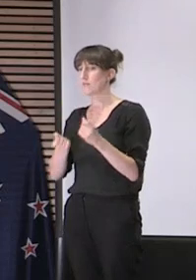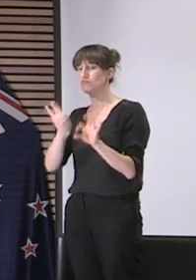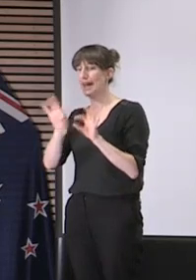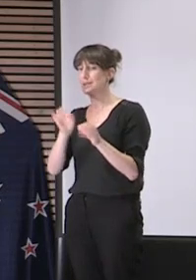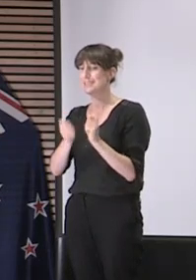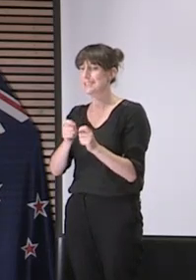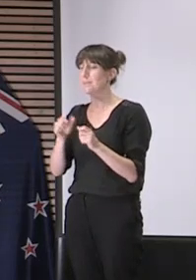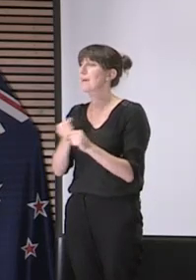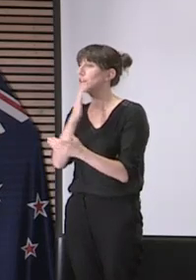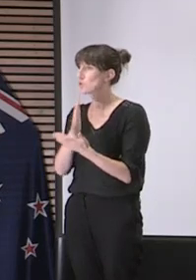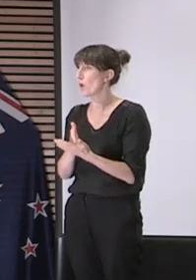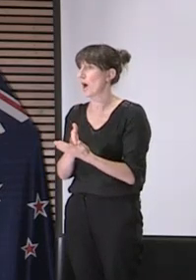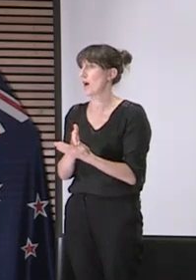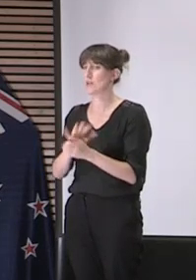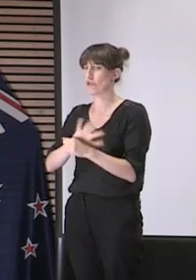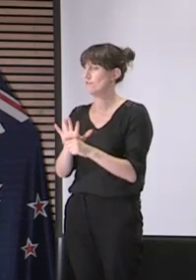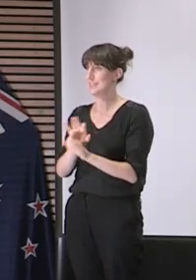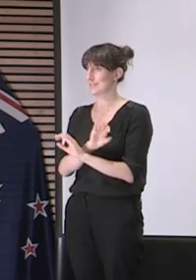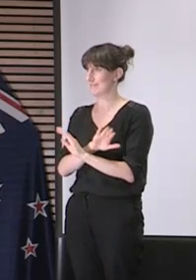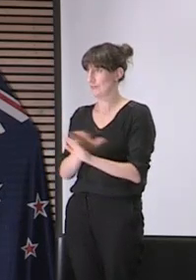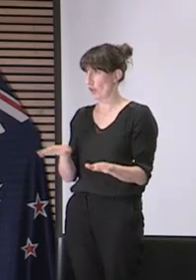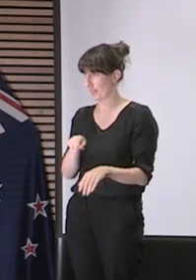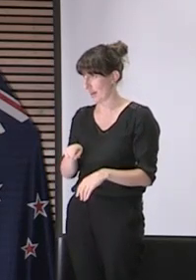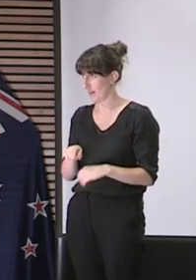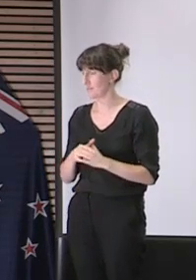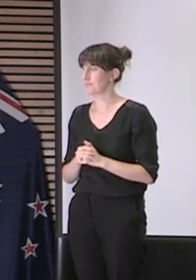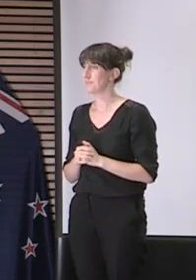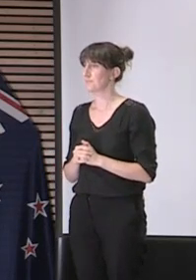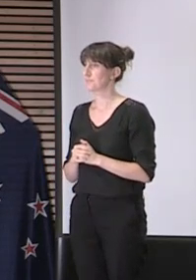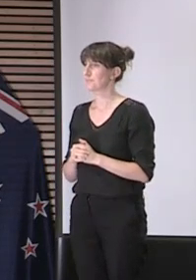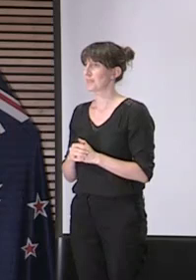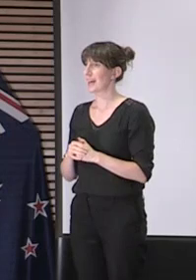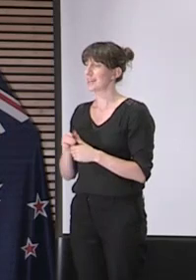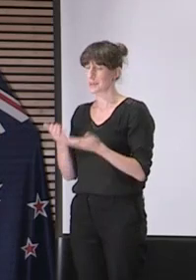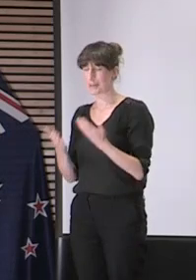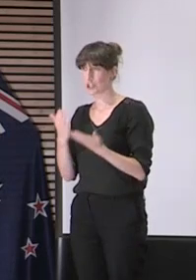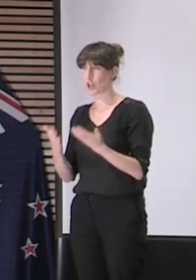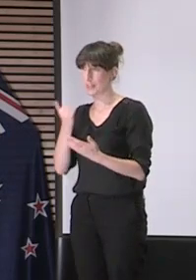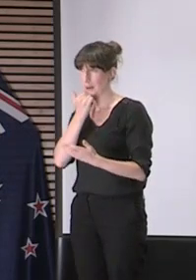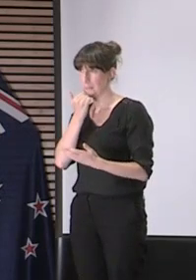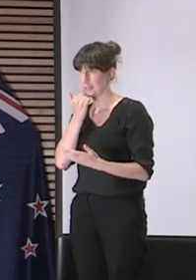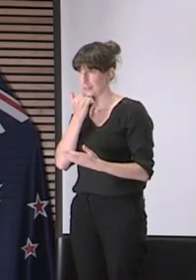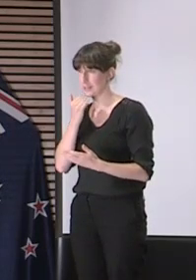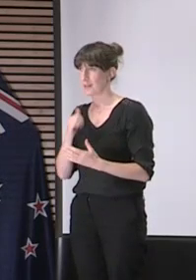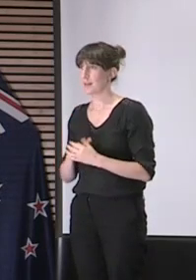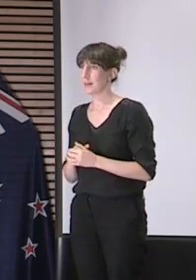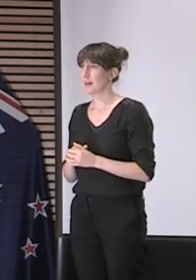particular population and we will know that over coming days once we have a better